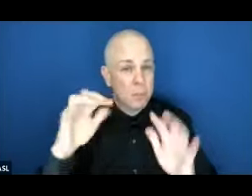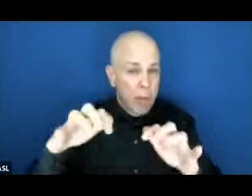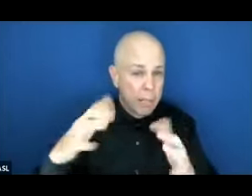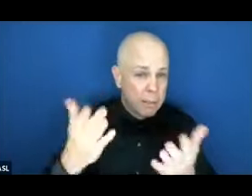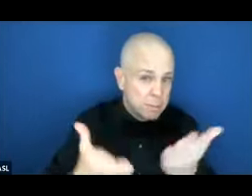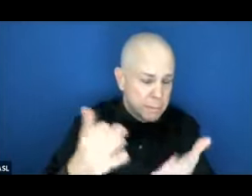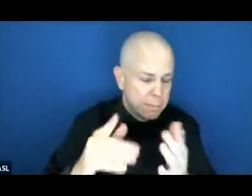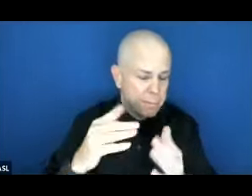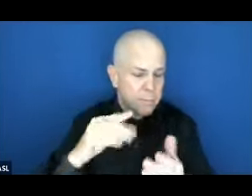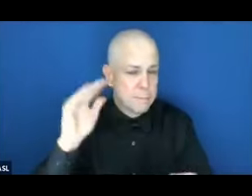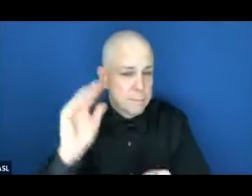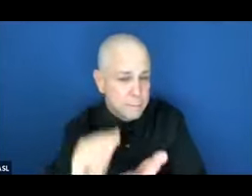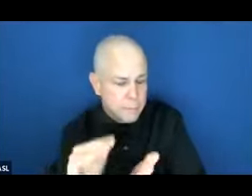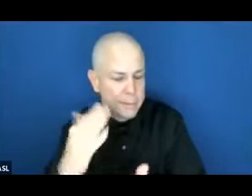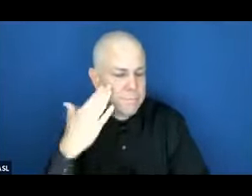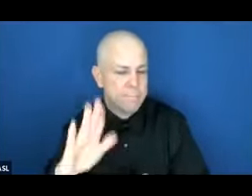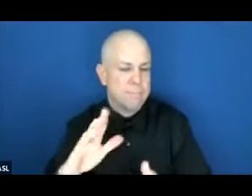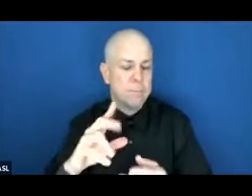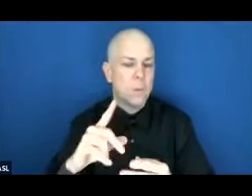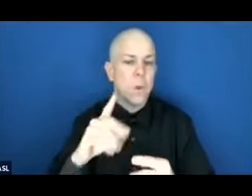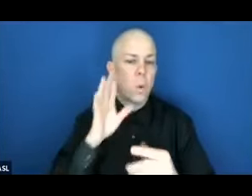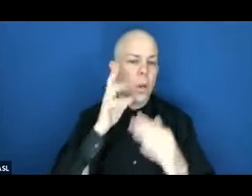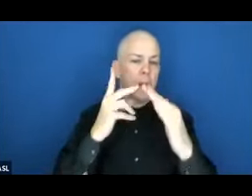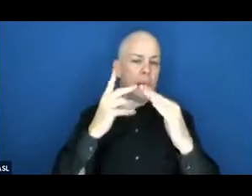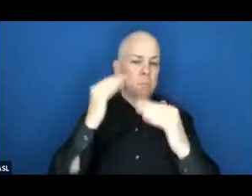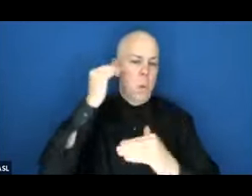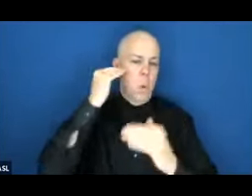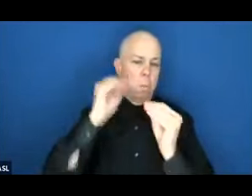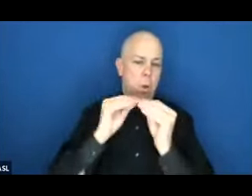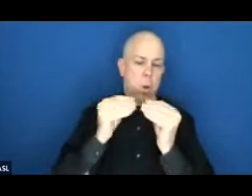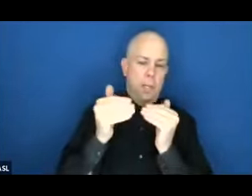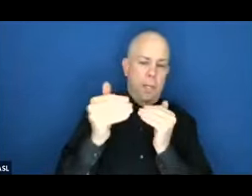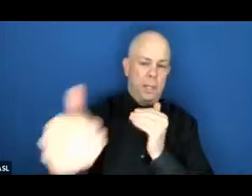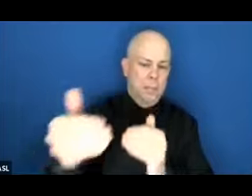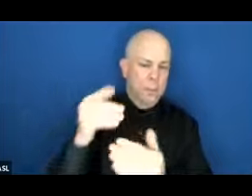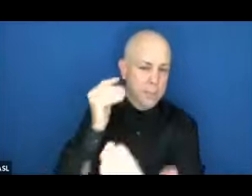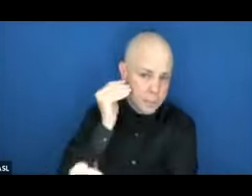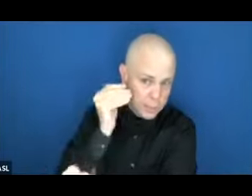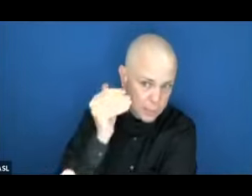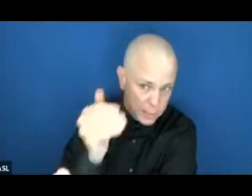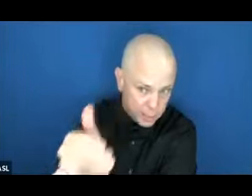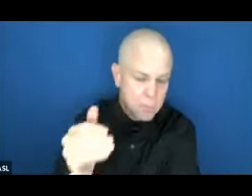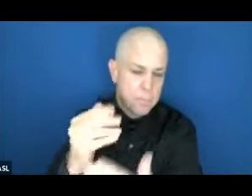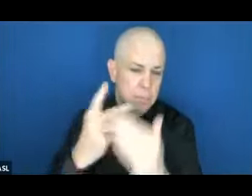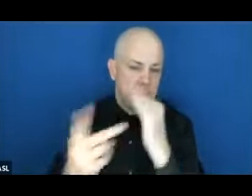we'll wait and see but the most important thing is for the next five days at least we're not going to see active